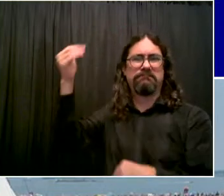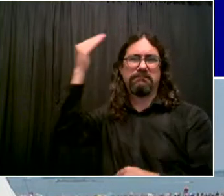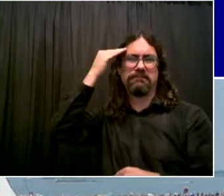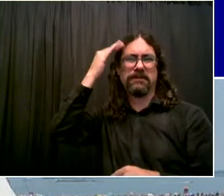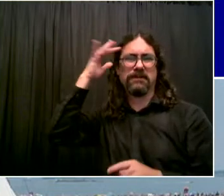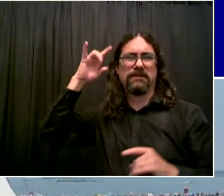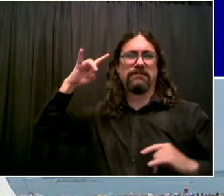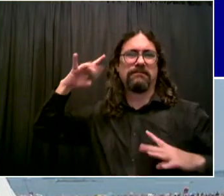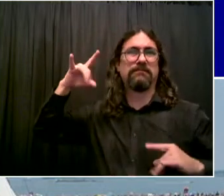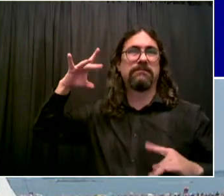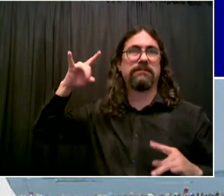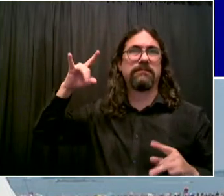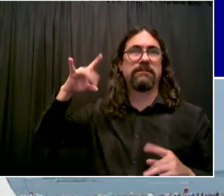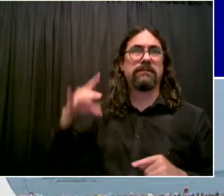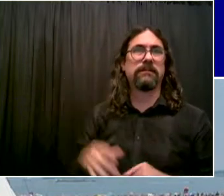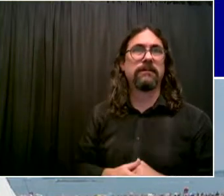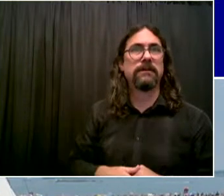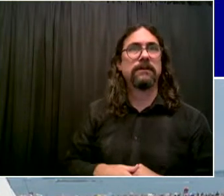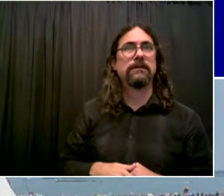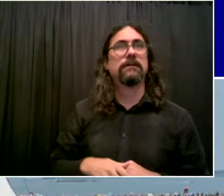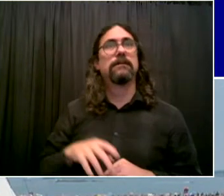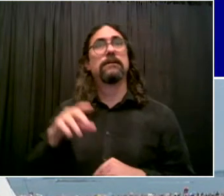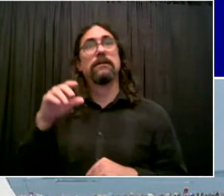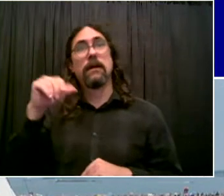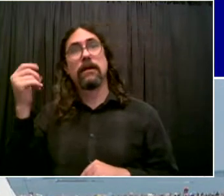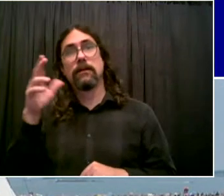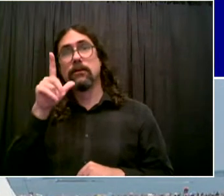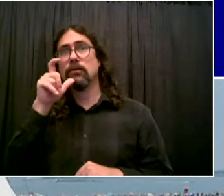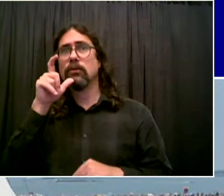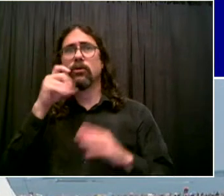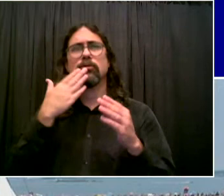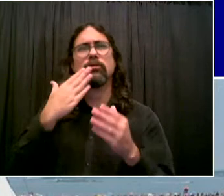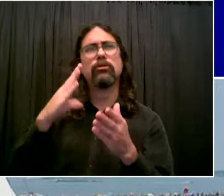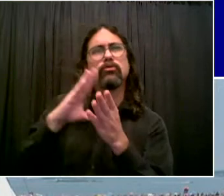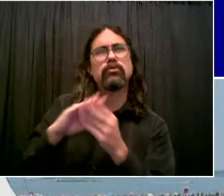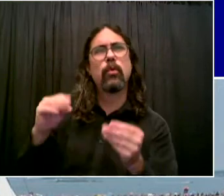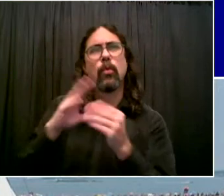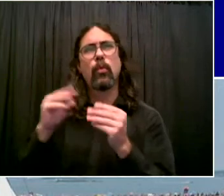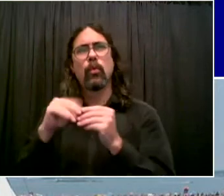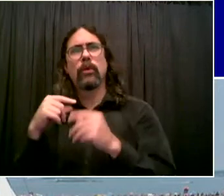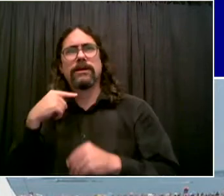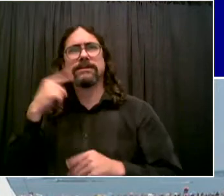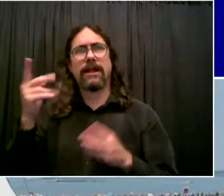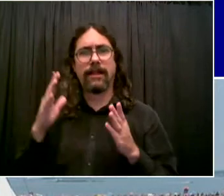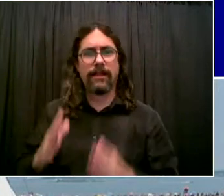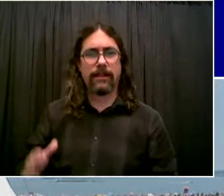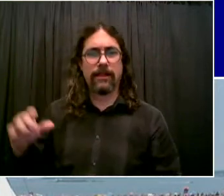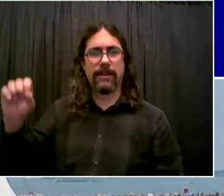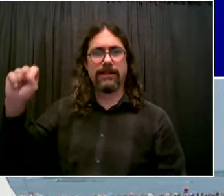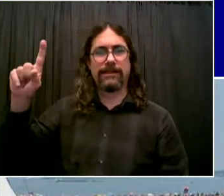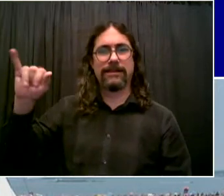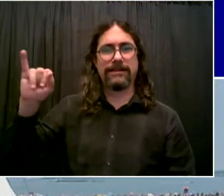BEING THE BROOKLYN OF HIP- HOP. WE ALSO HAVE THE BEST STORYTELLER, SLICK RICK,